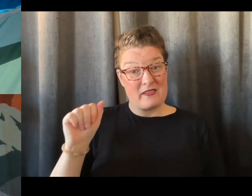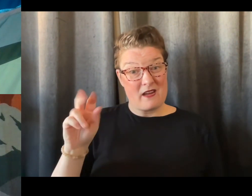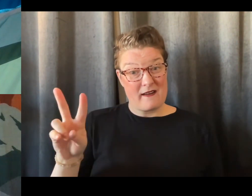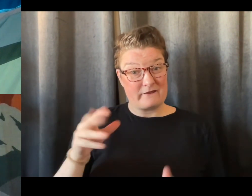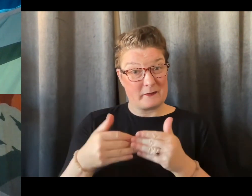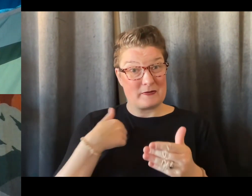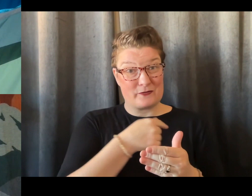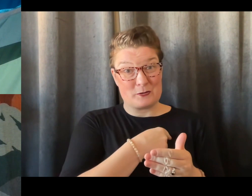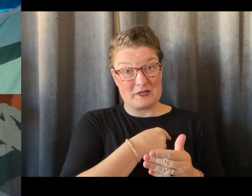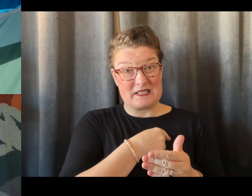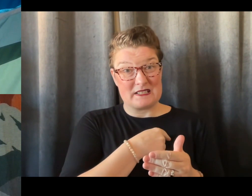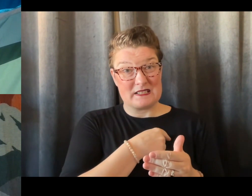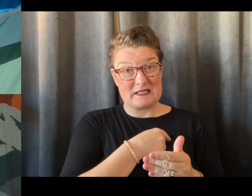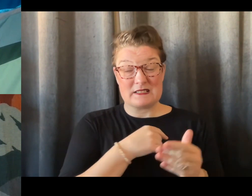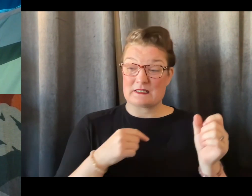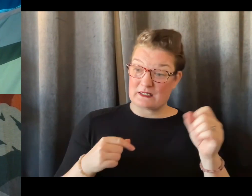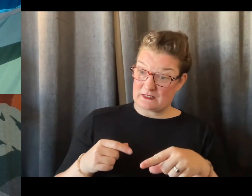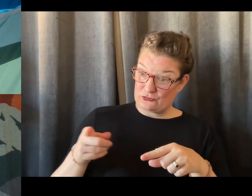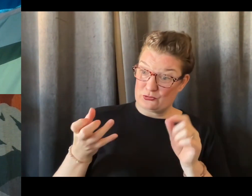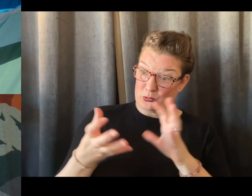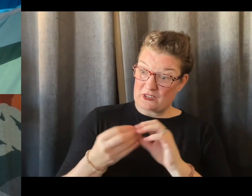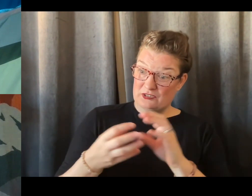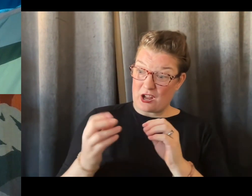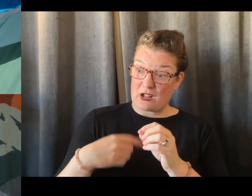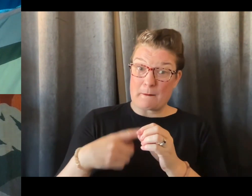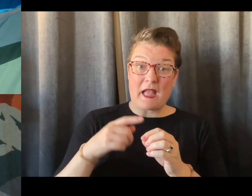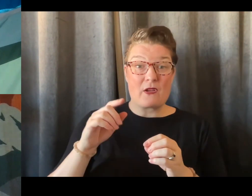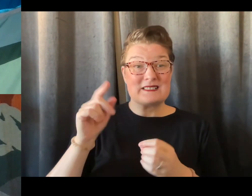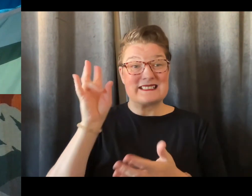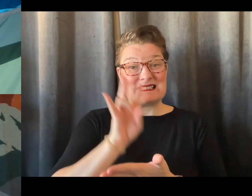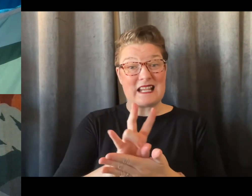Rebekah: do you want to talk about anything about the 7 weeks of comfort? Nomy: Oh, yeah.